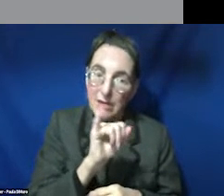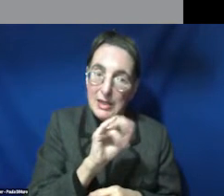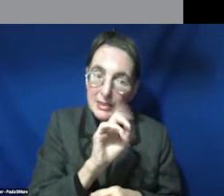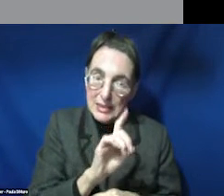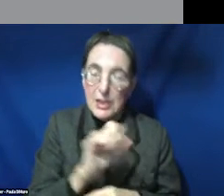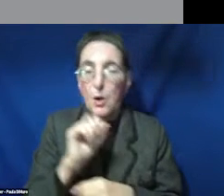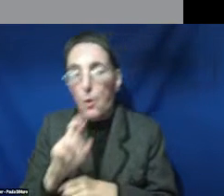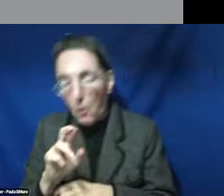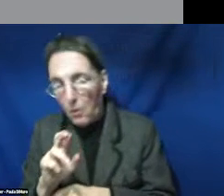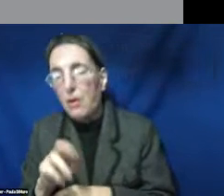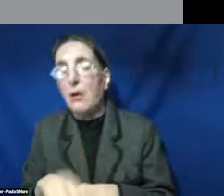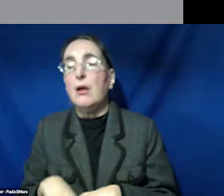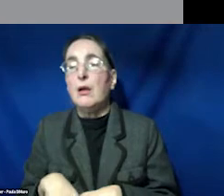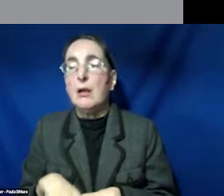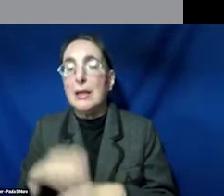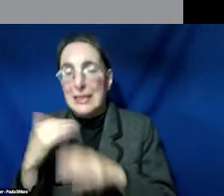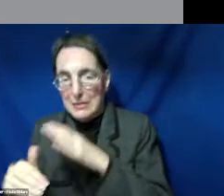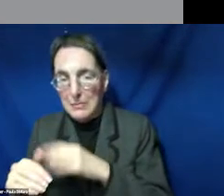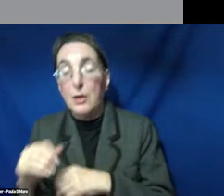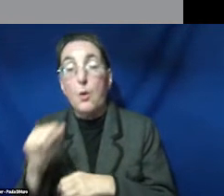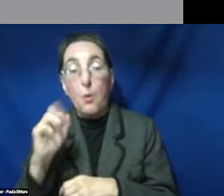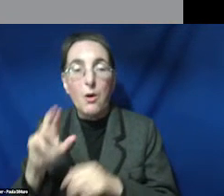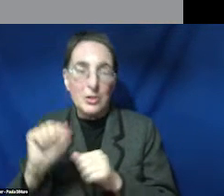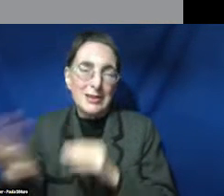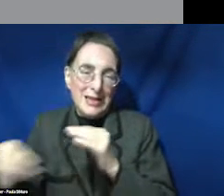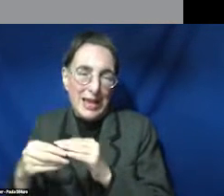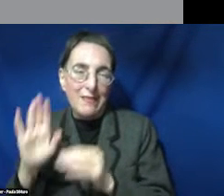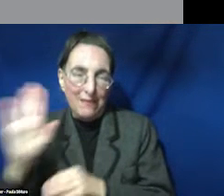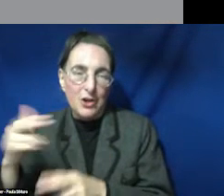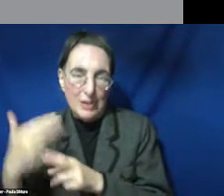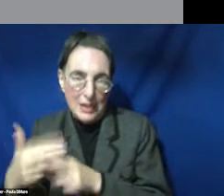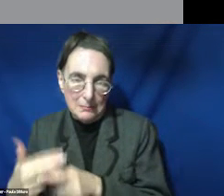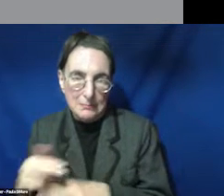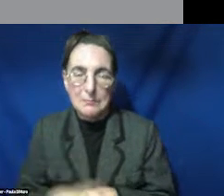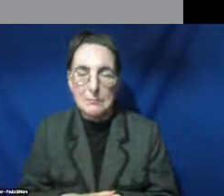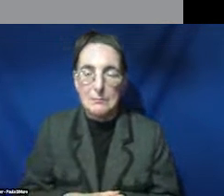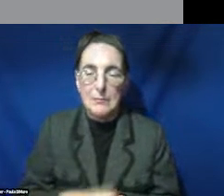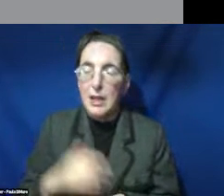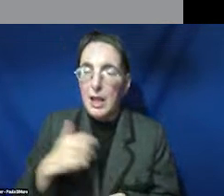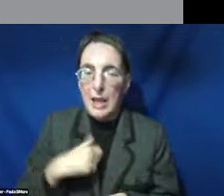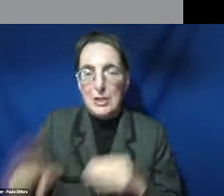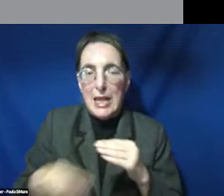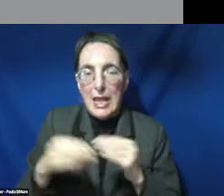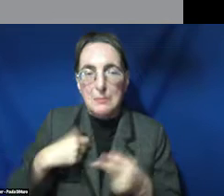One thing to note, I'm going to go ahead and add my friend George here,